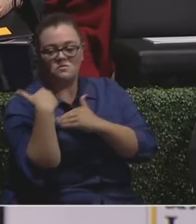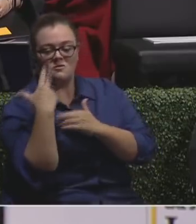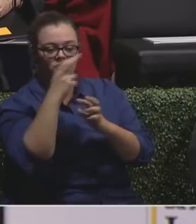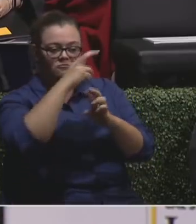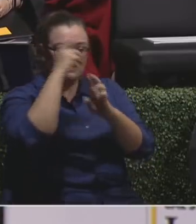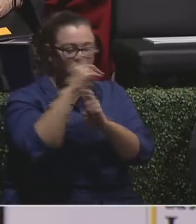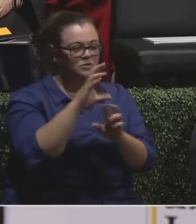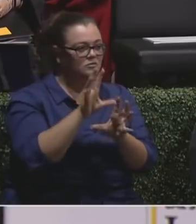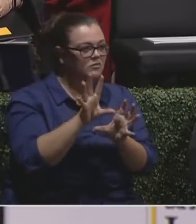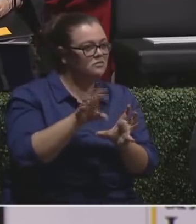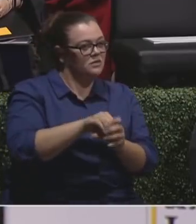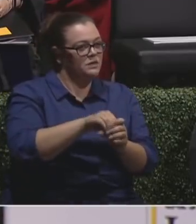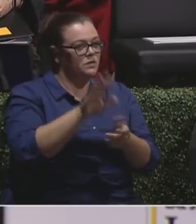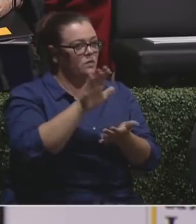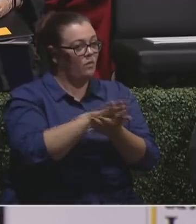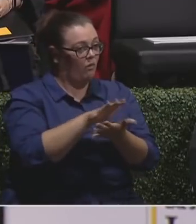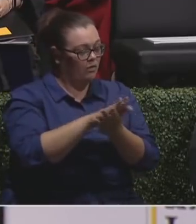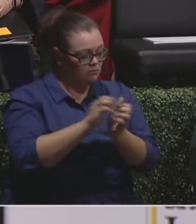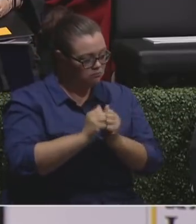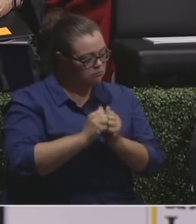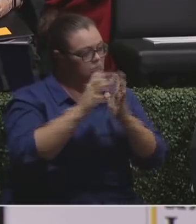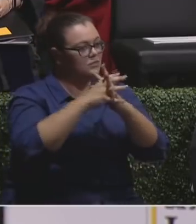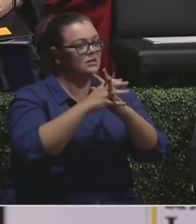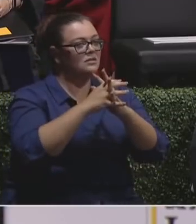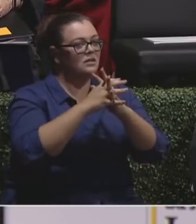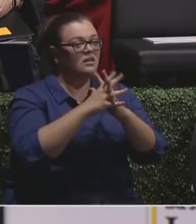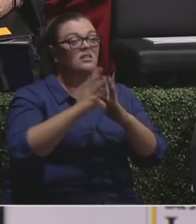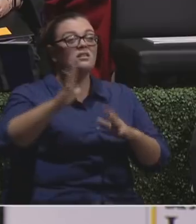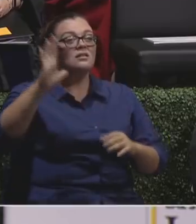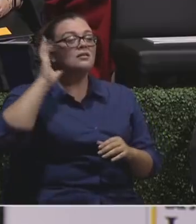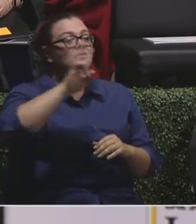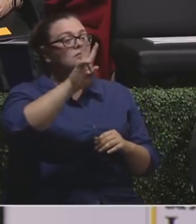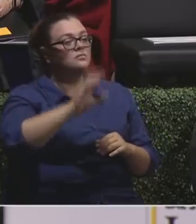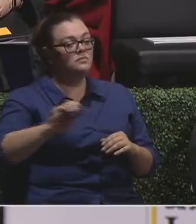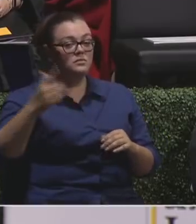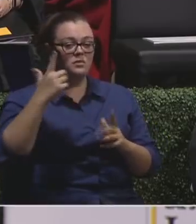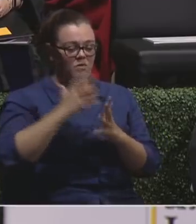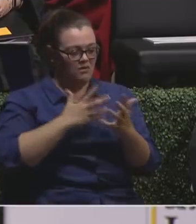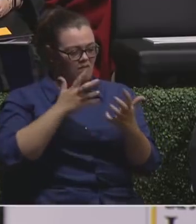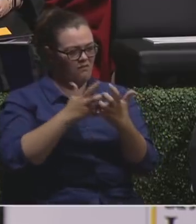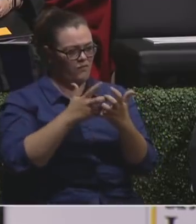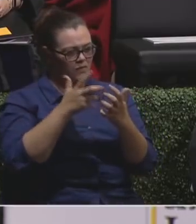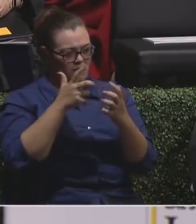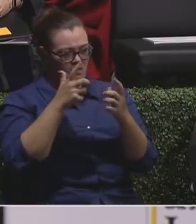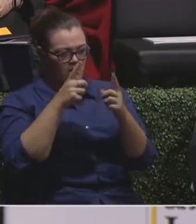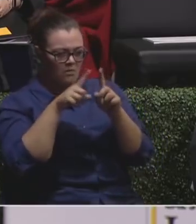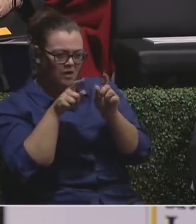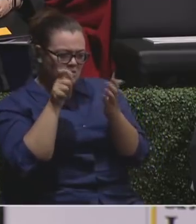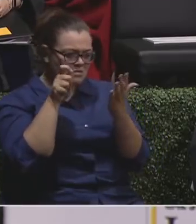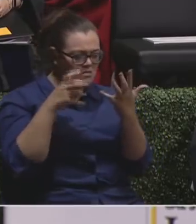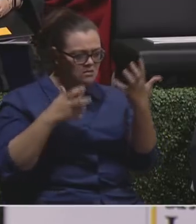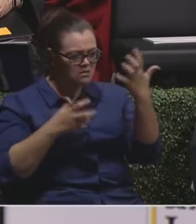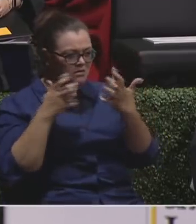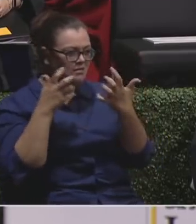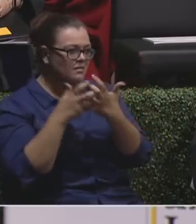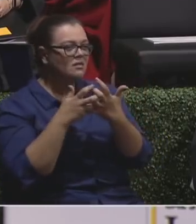WE WERE FOUNDED BY AN AUTHENTIC AFFERENT LAND BY PARENTS TO CREATE A QUALITY NEIGHBORHOOD SCHOOL THAT WAS SAFE, WELCOMING, AND CULTURALLY RESPONSIVE. BACK IN 2000, WE DID NOT FIT INTO THE